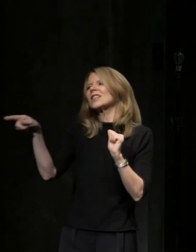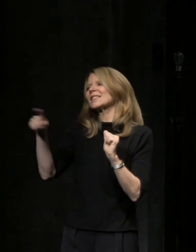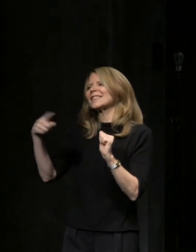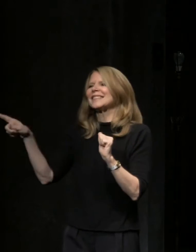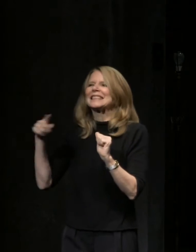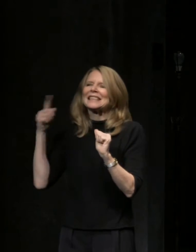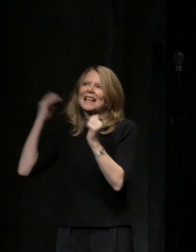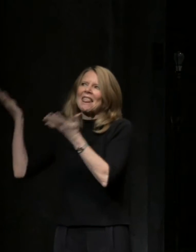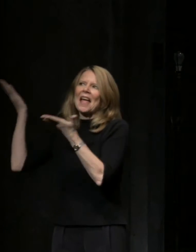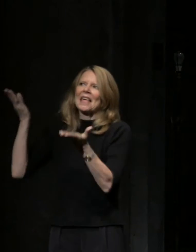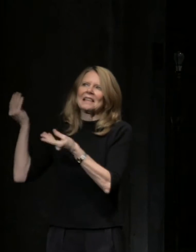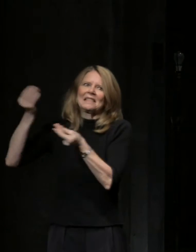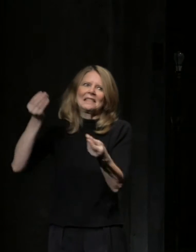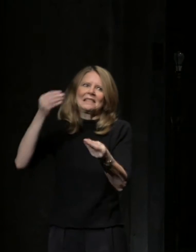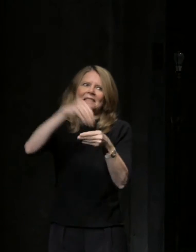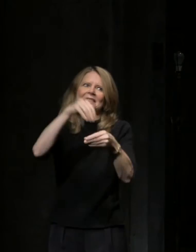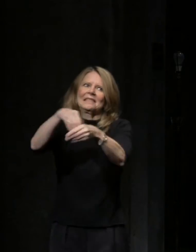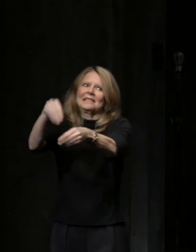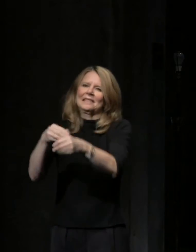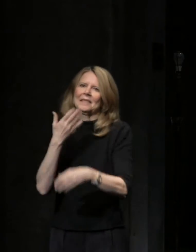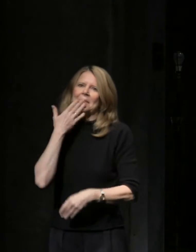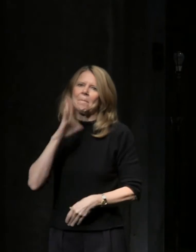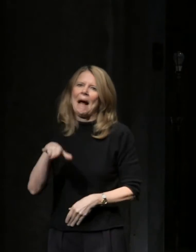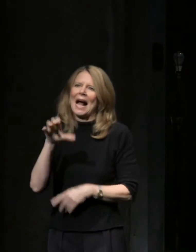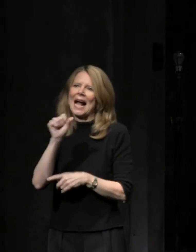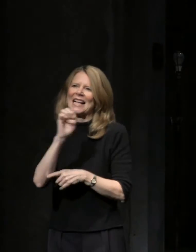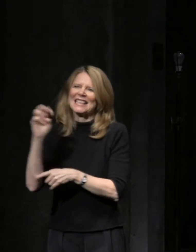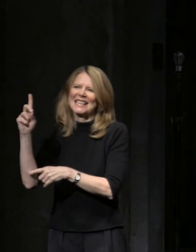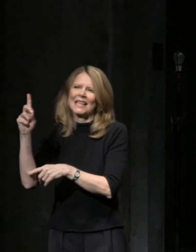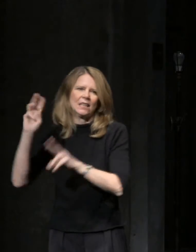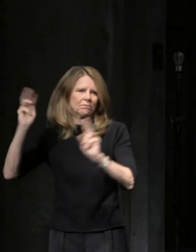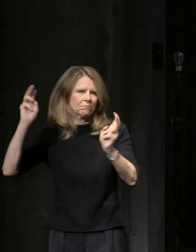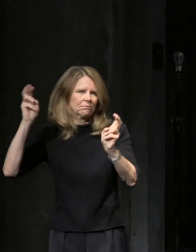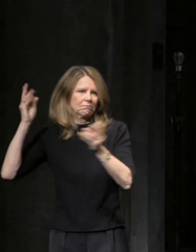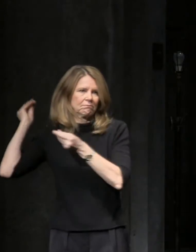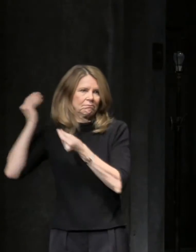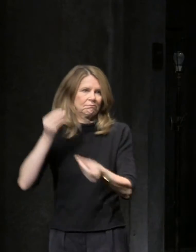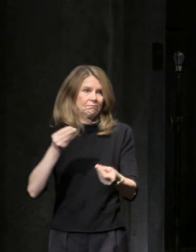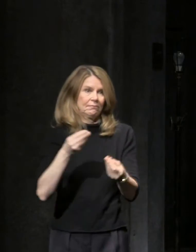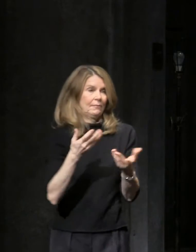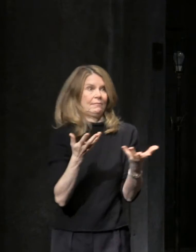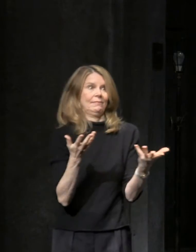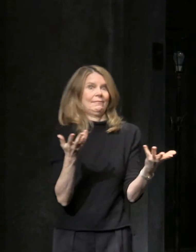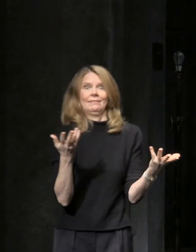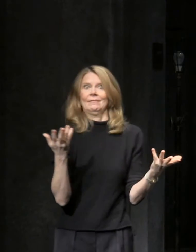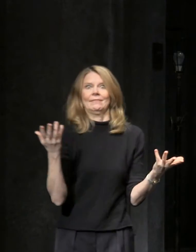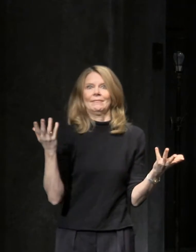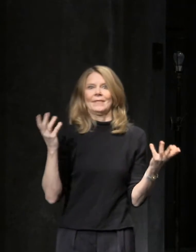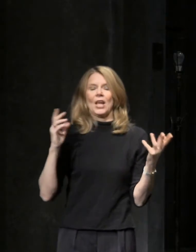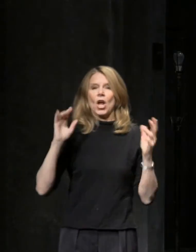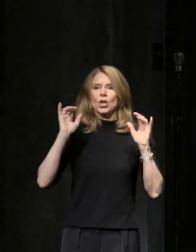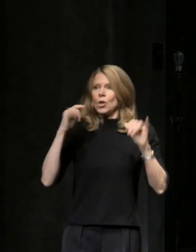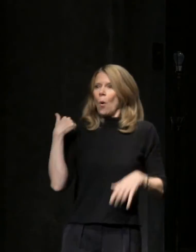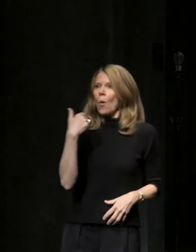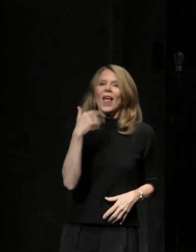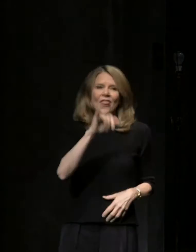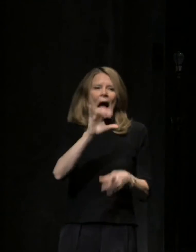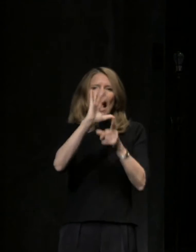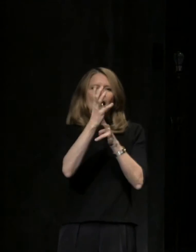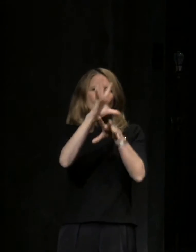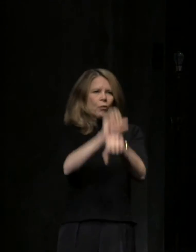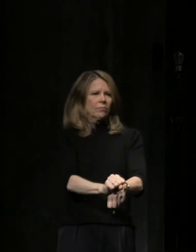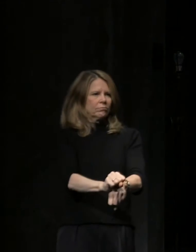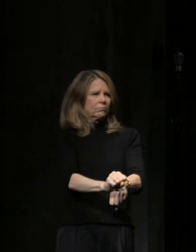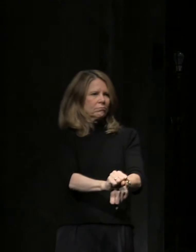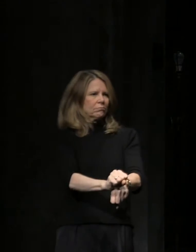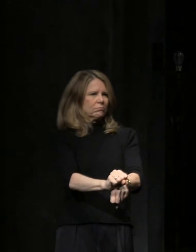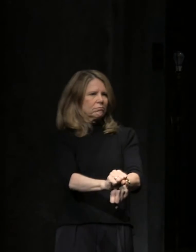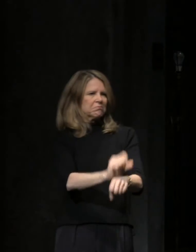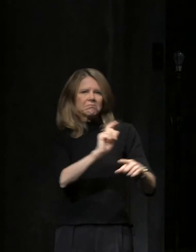seed. The cultural pattern that we are challenging, the pattern that sees vulnerability, dependence,